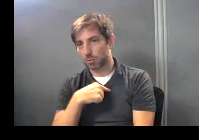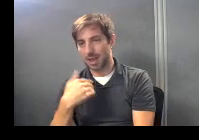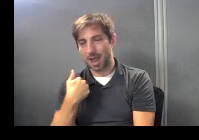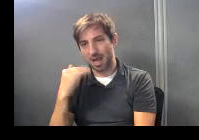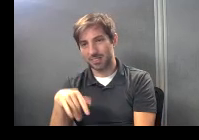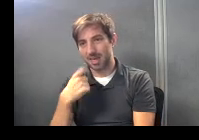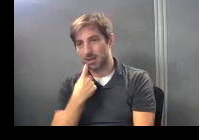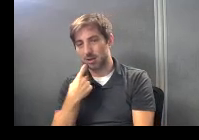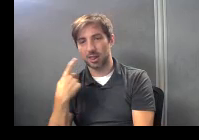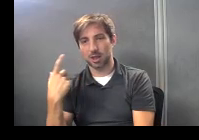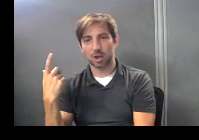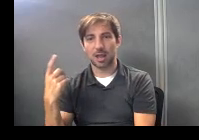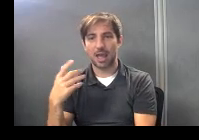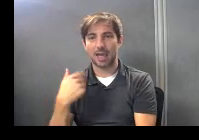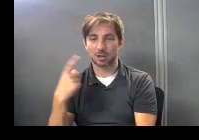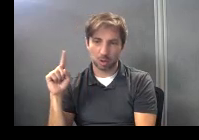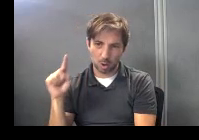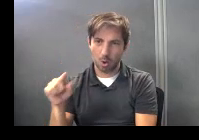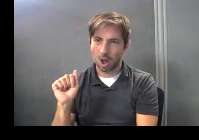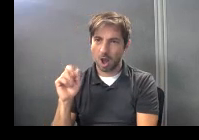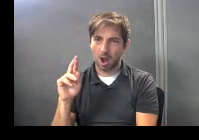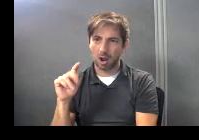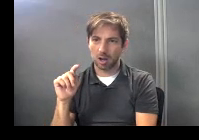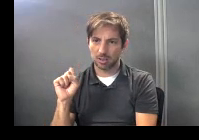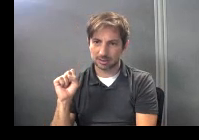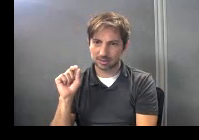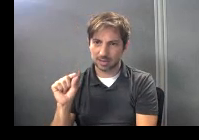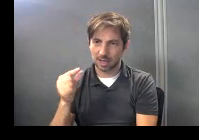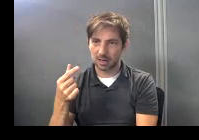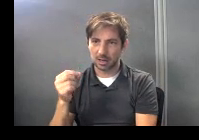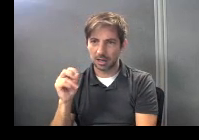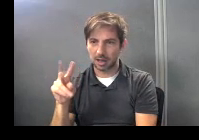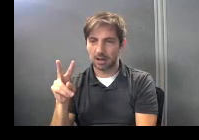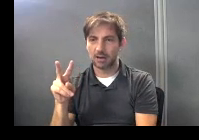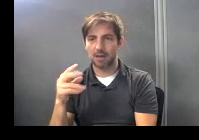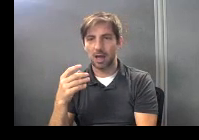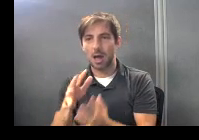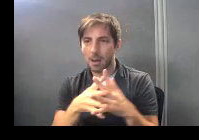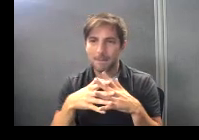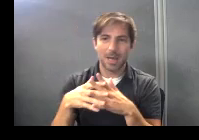YOU WILL SEE OUR AMERICAN RESCUE PLAN INFORMATION UP FRONT.